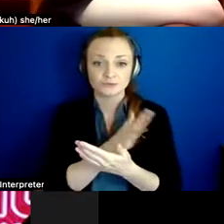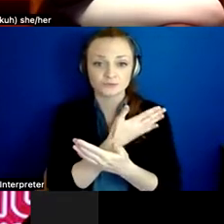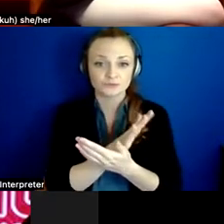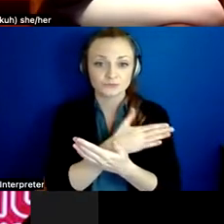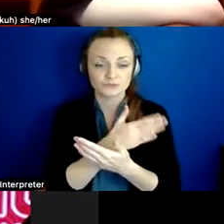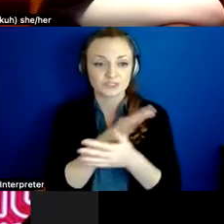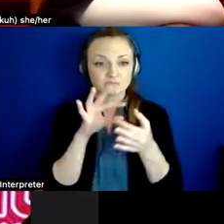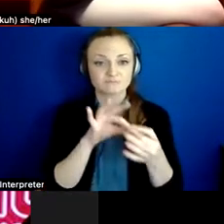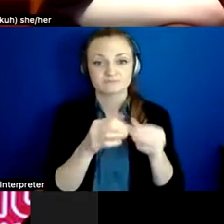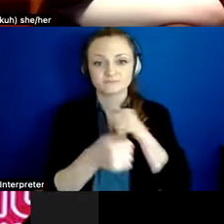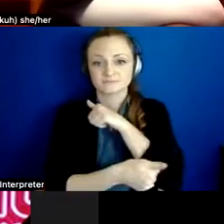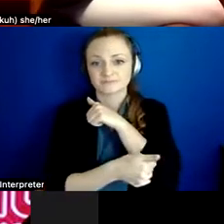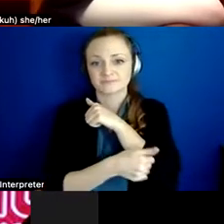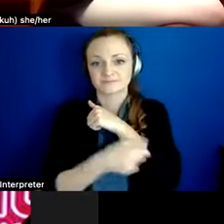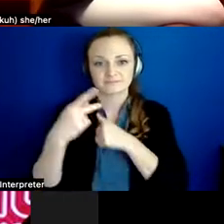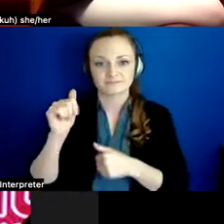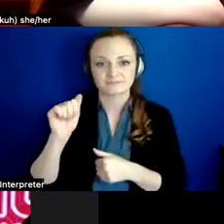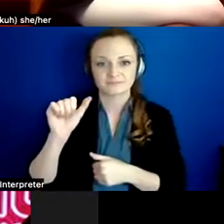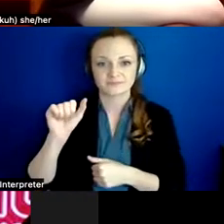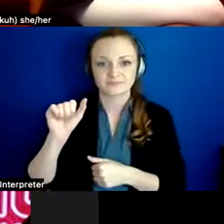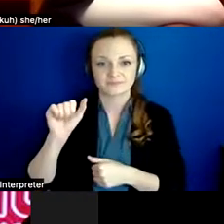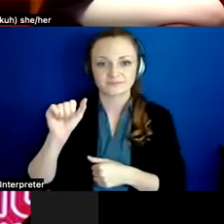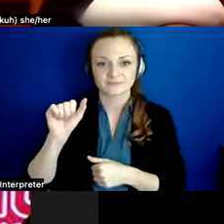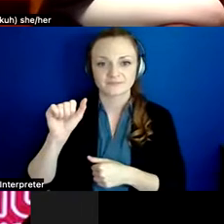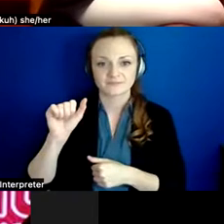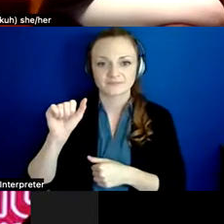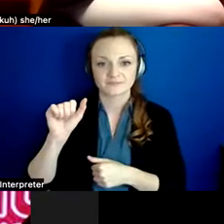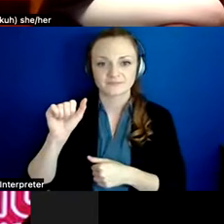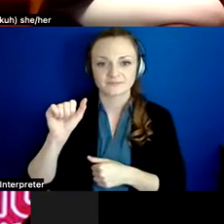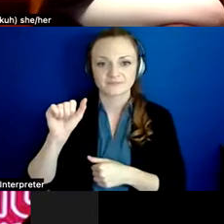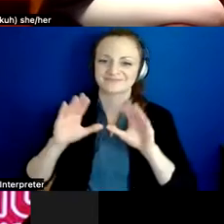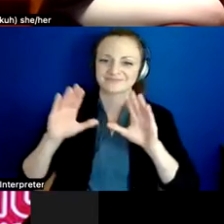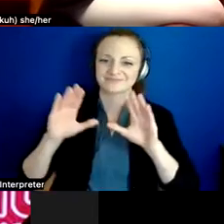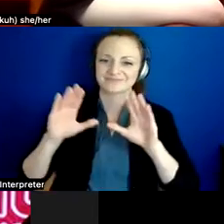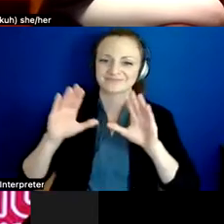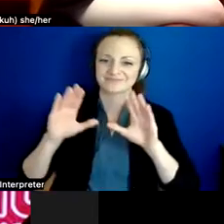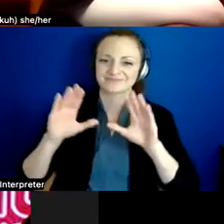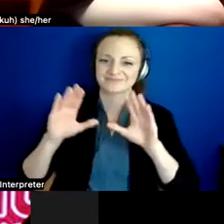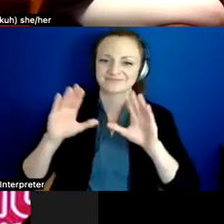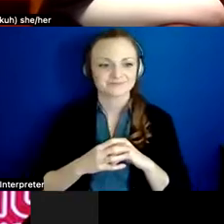Passover. 20:10:59 That's a great question. the answer